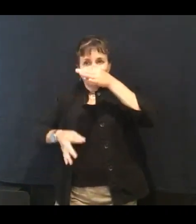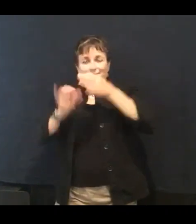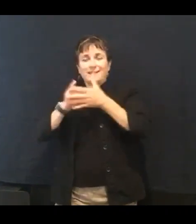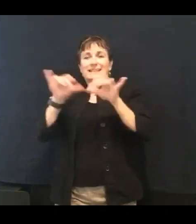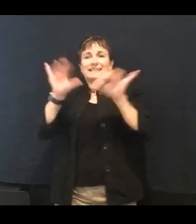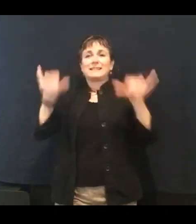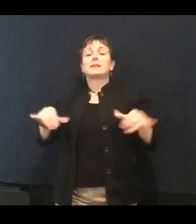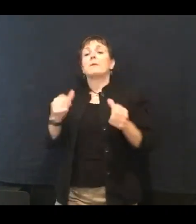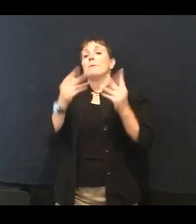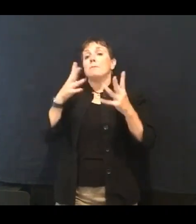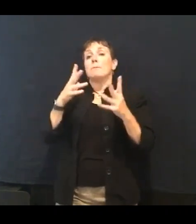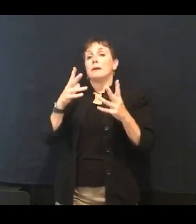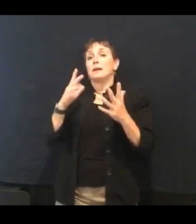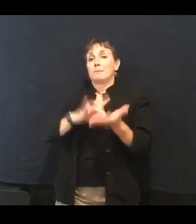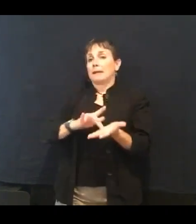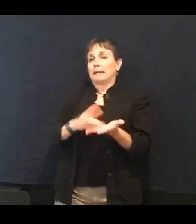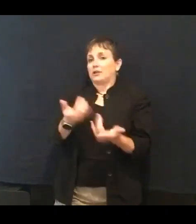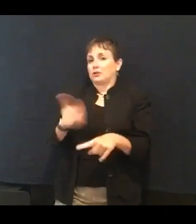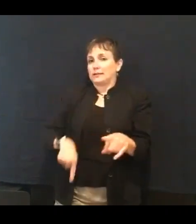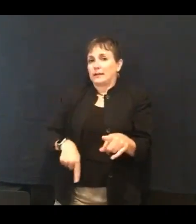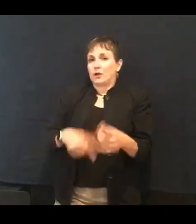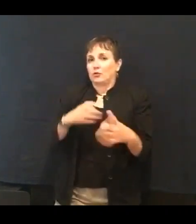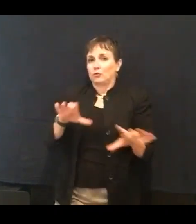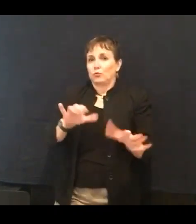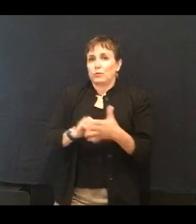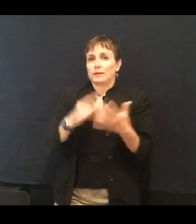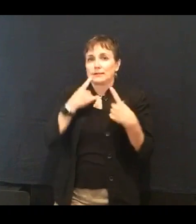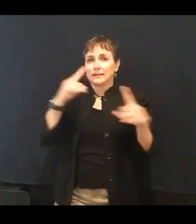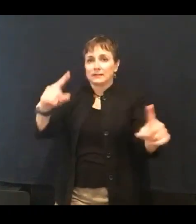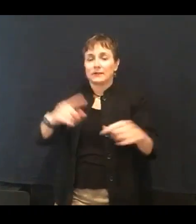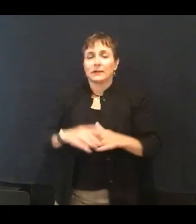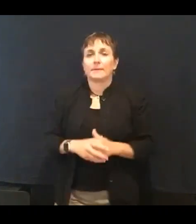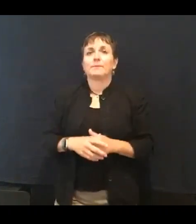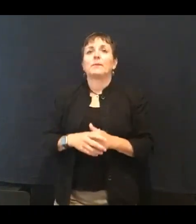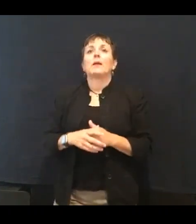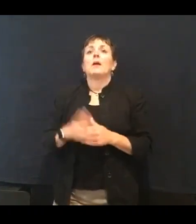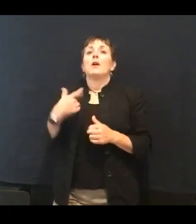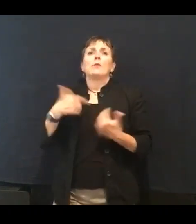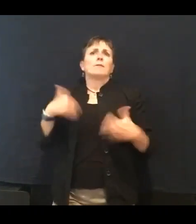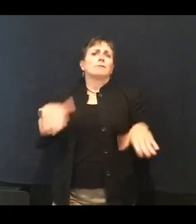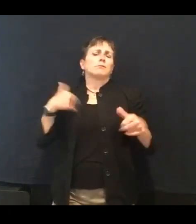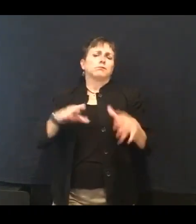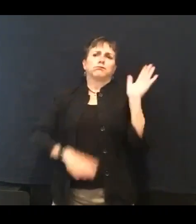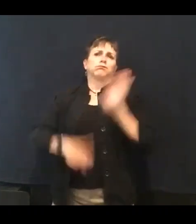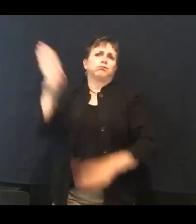so. We have achieved remarkable progress and